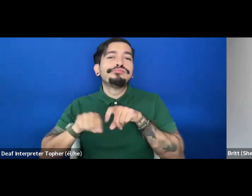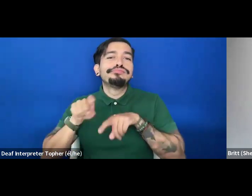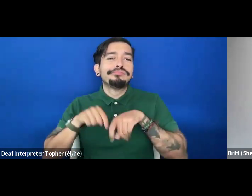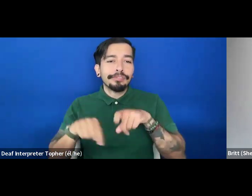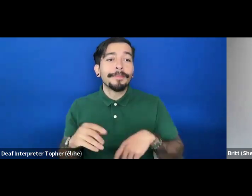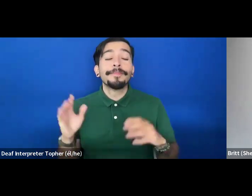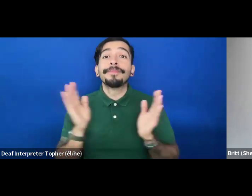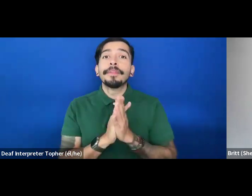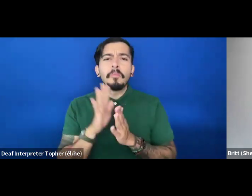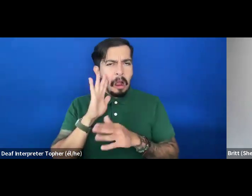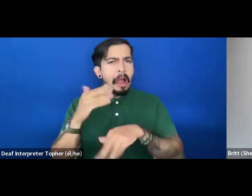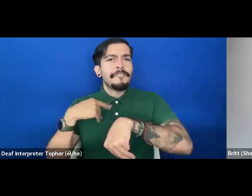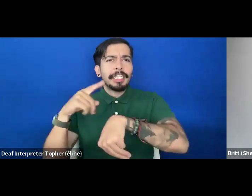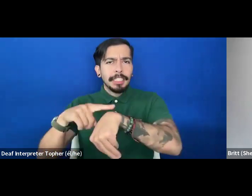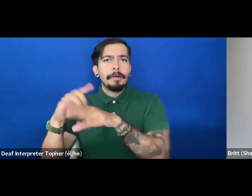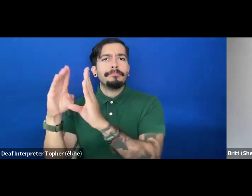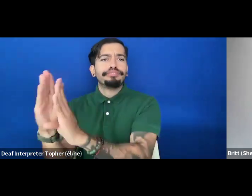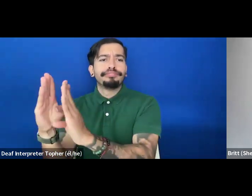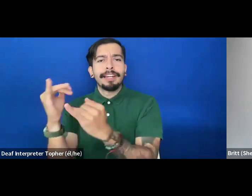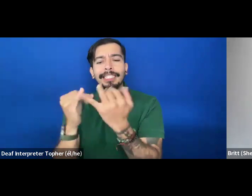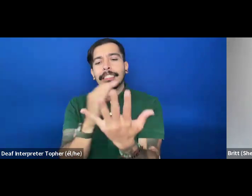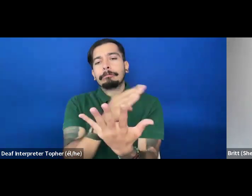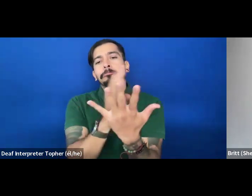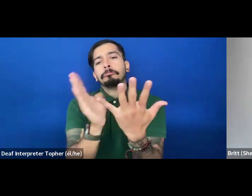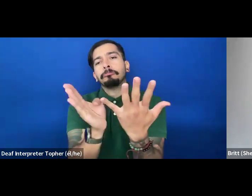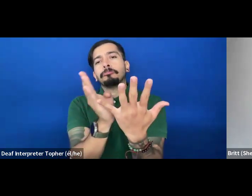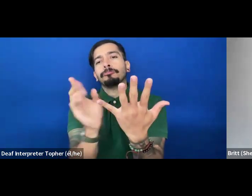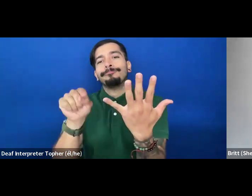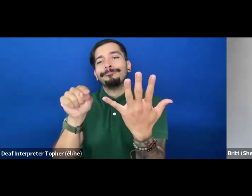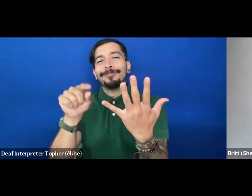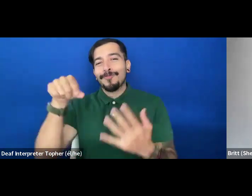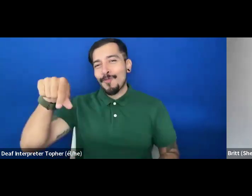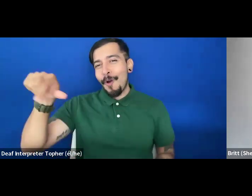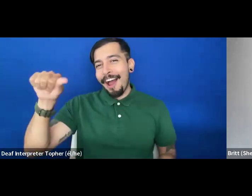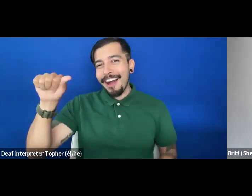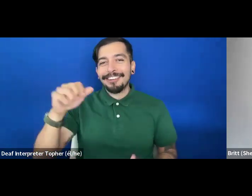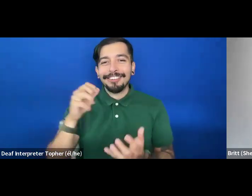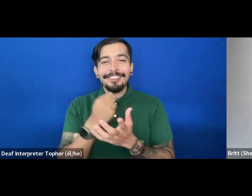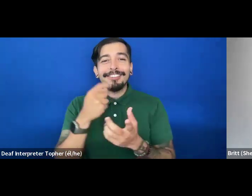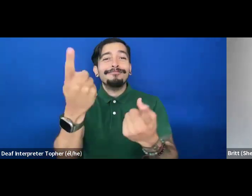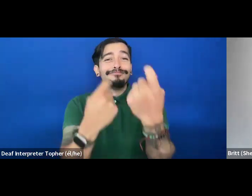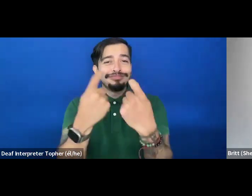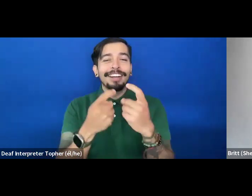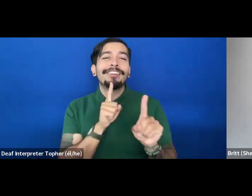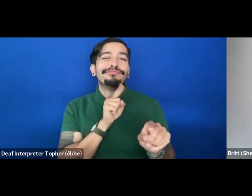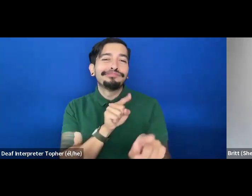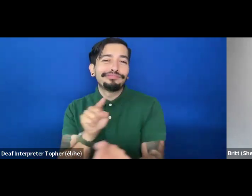to answer some of those questions. And I wanted to set the tone for our conversation today.